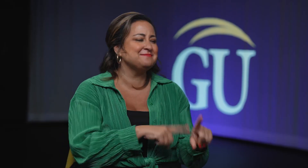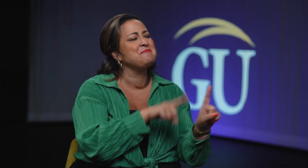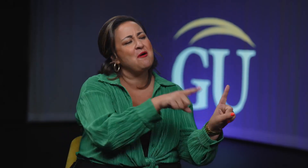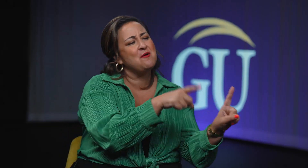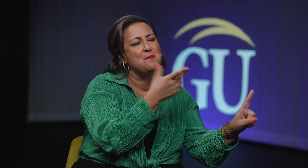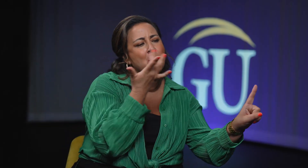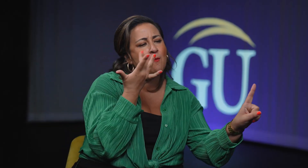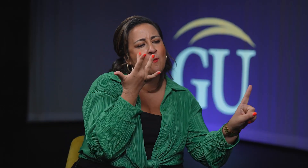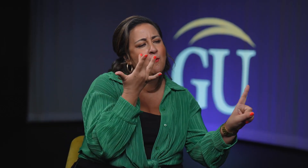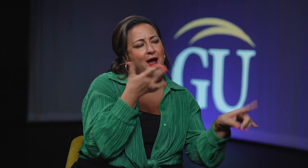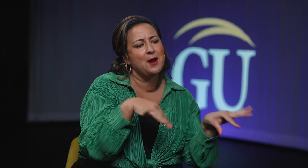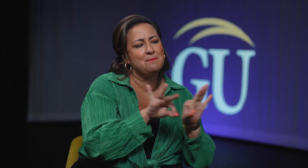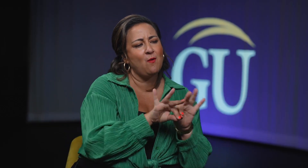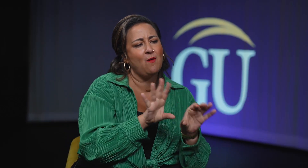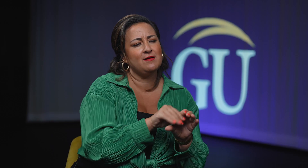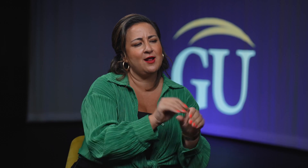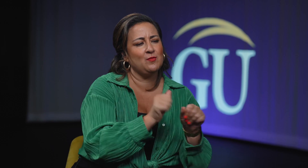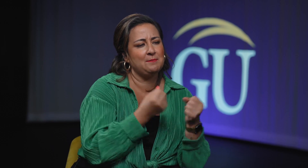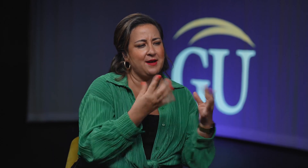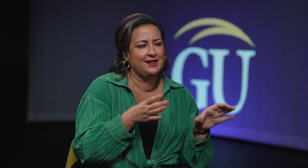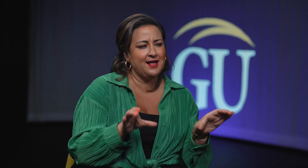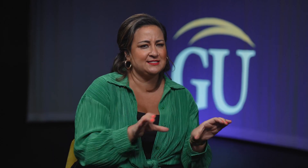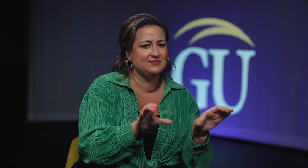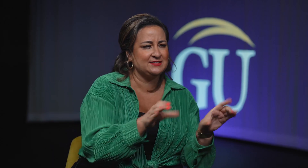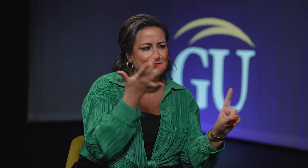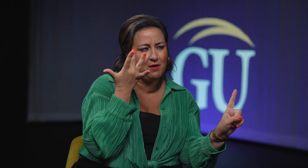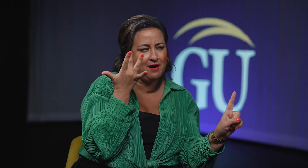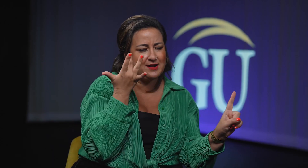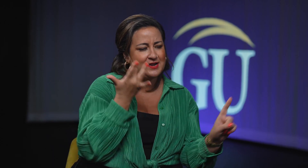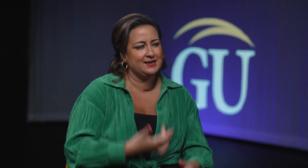Why do you think it's important to be involved with activities?